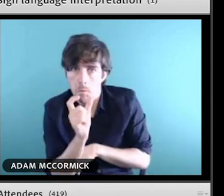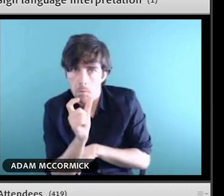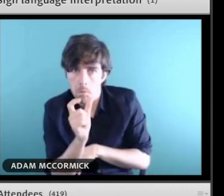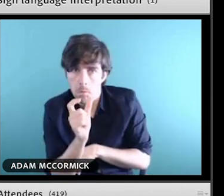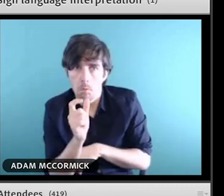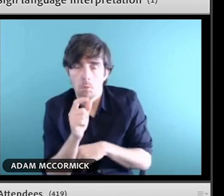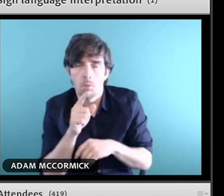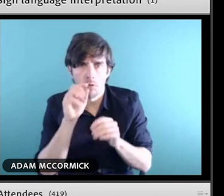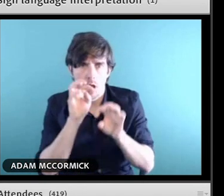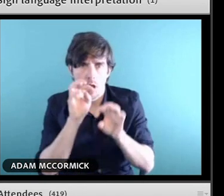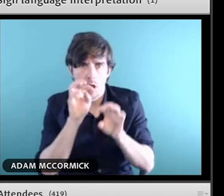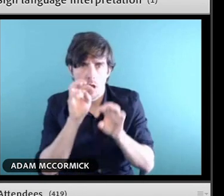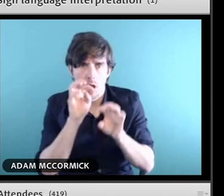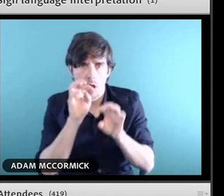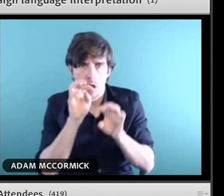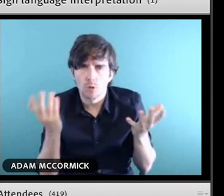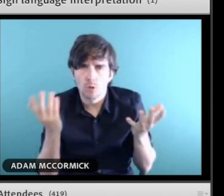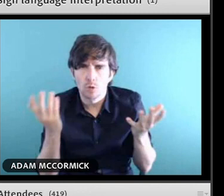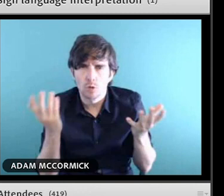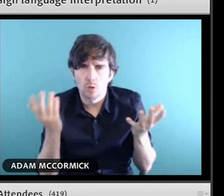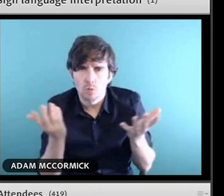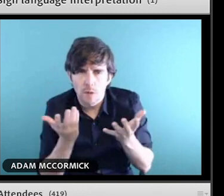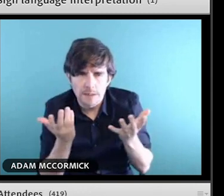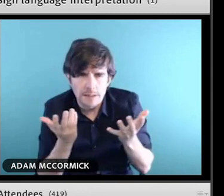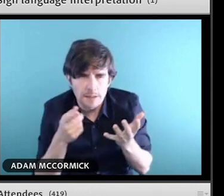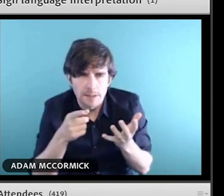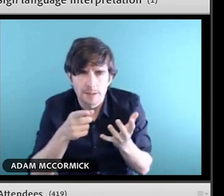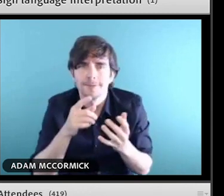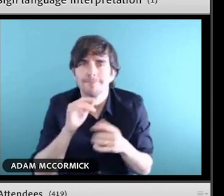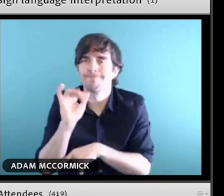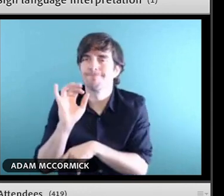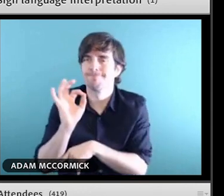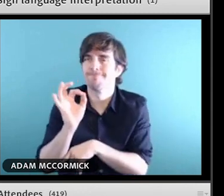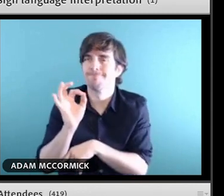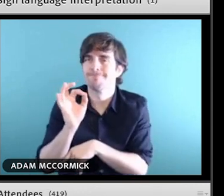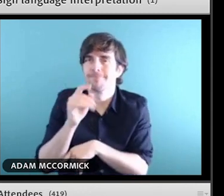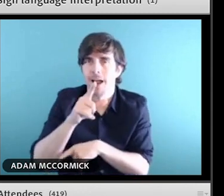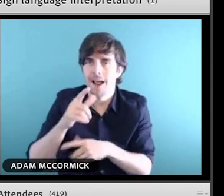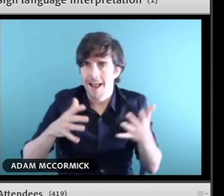also going to be women, men, older persons, children, youth. And we need to insure when